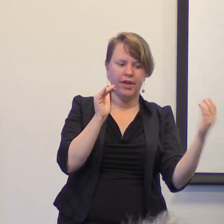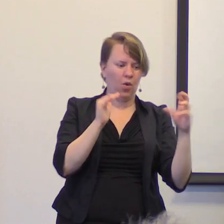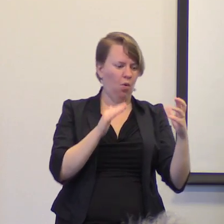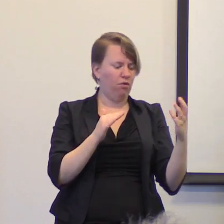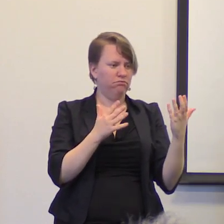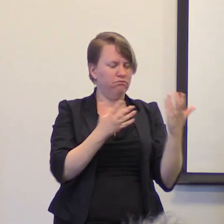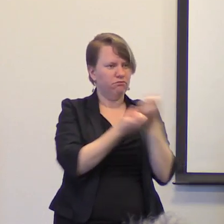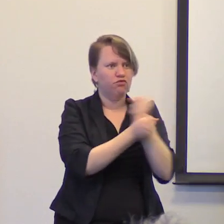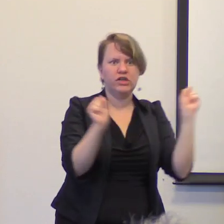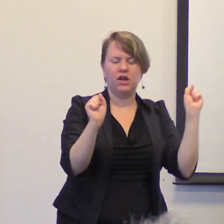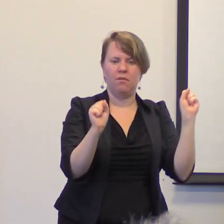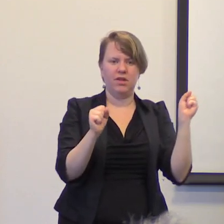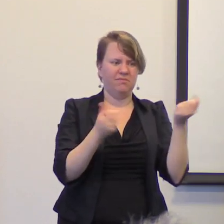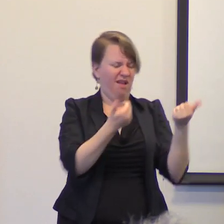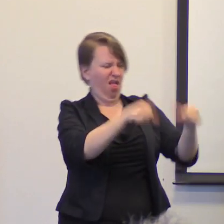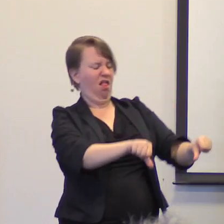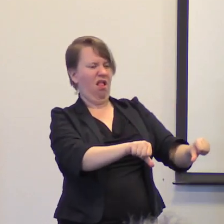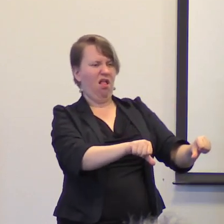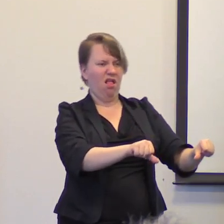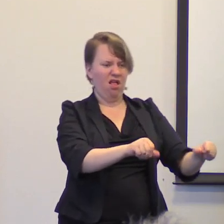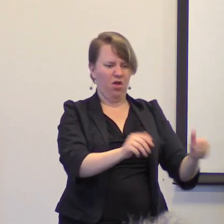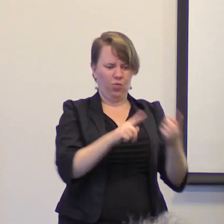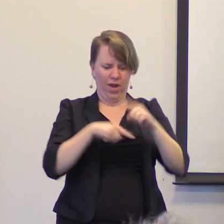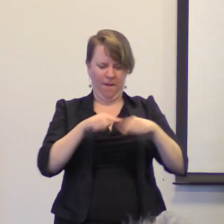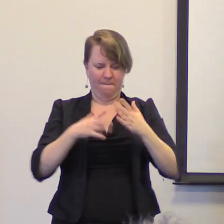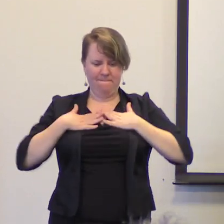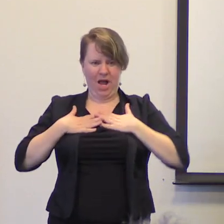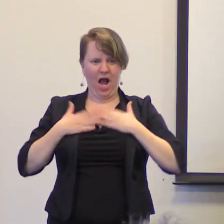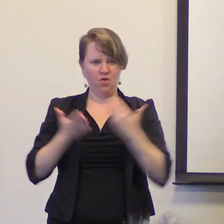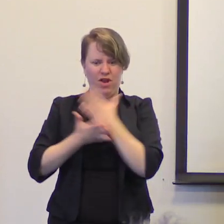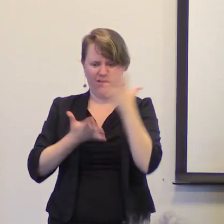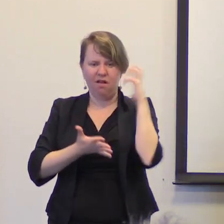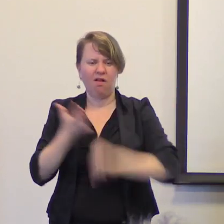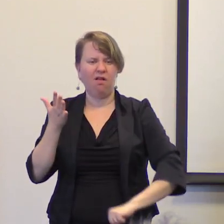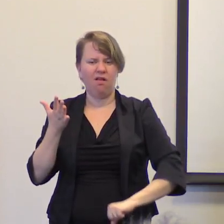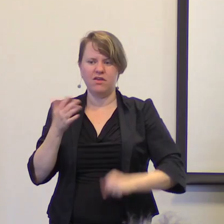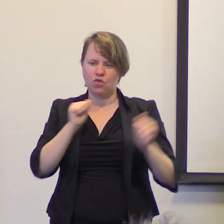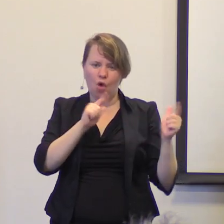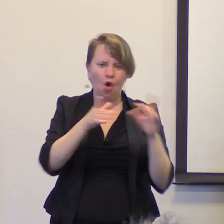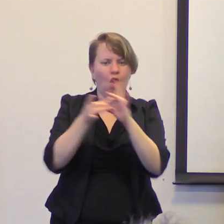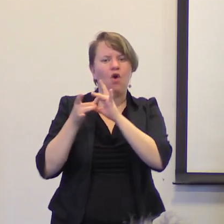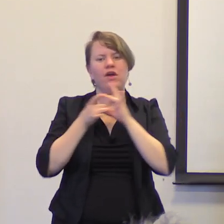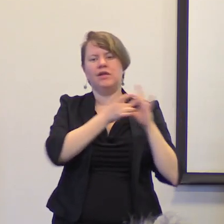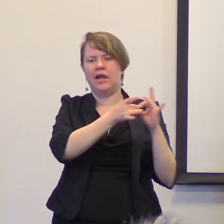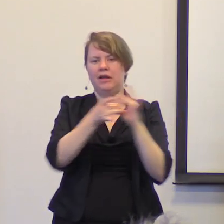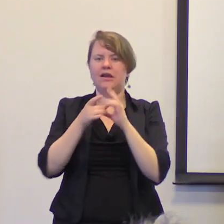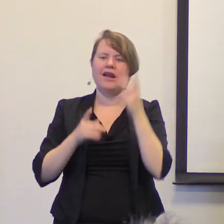or freedom is being denied as I am when my own rights are being denied because it is all connected. I see people nodding.